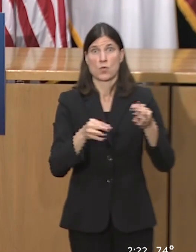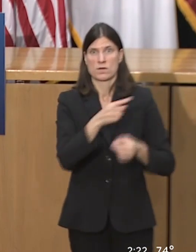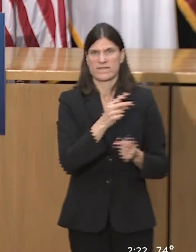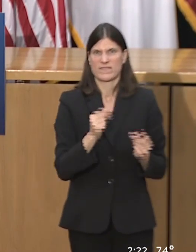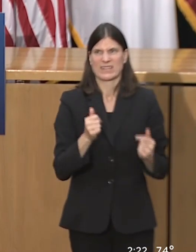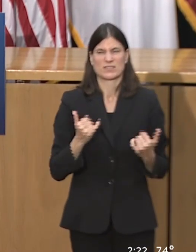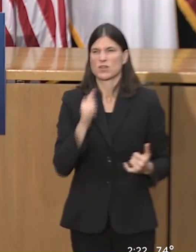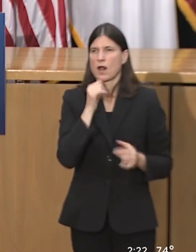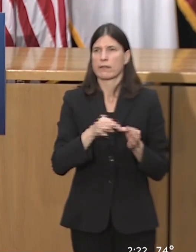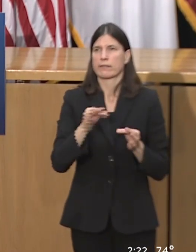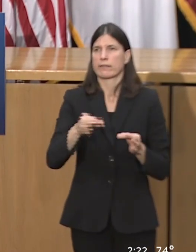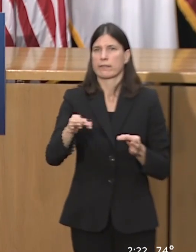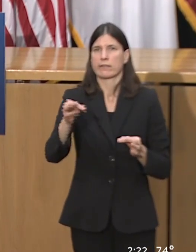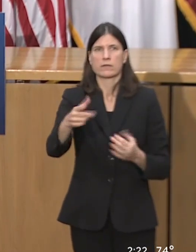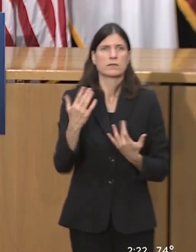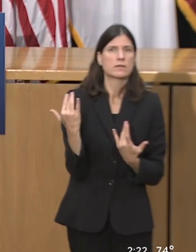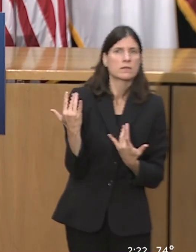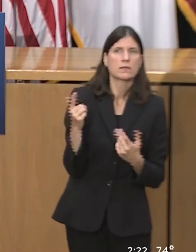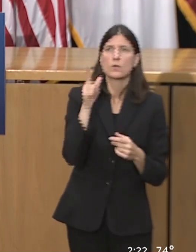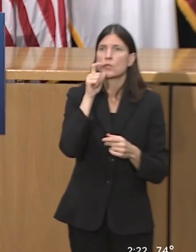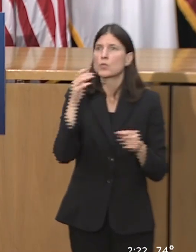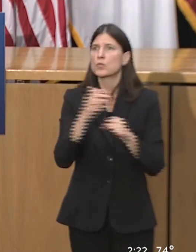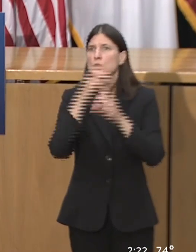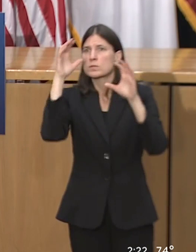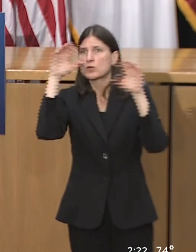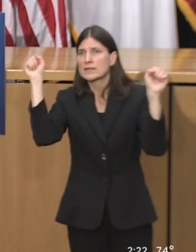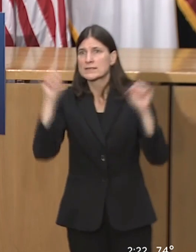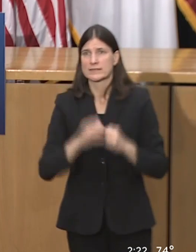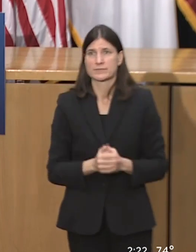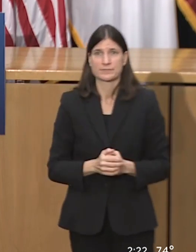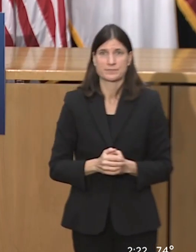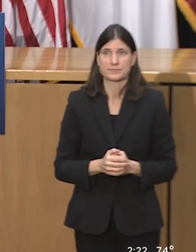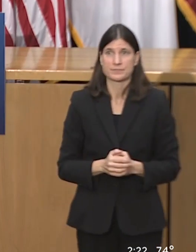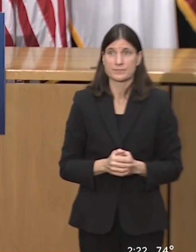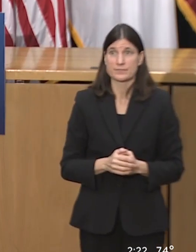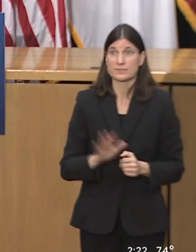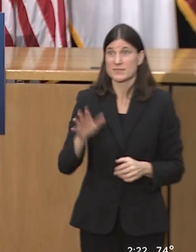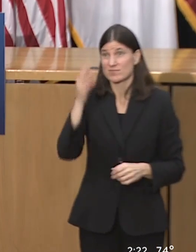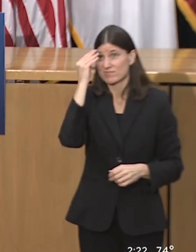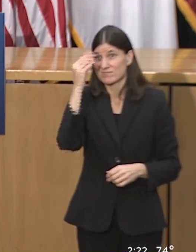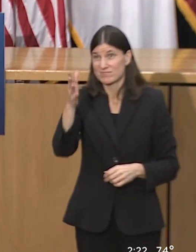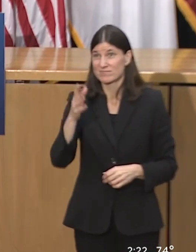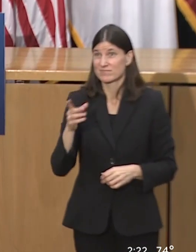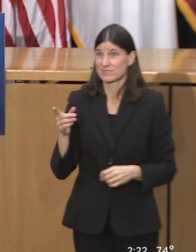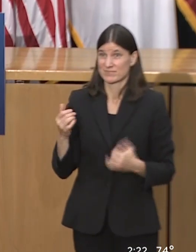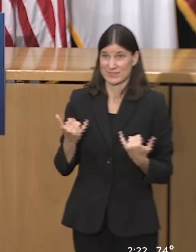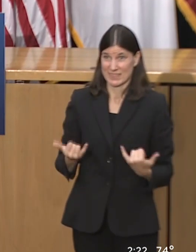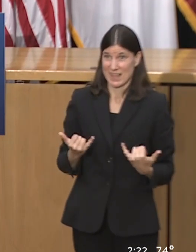STATES. IF THE COURTS AND GETTING INVOLVED, I HOPE THEY MOVE QUICKLY BASED ON THE FACTS, THE PROCESSES, AND THE LAW.